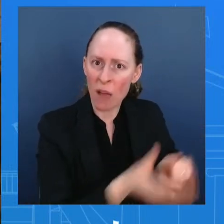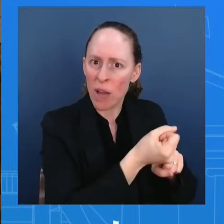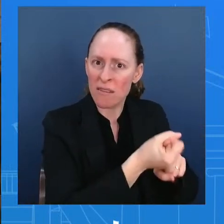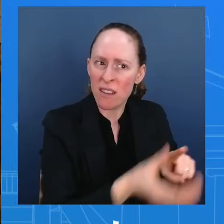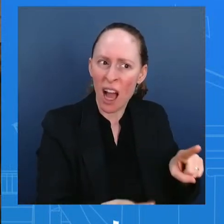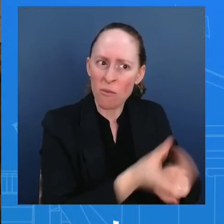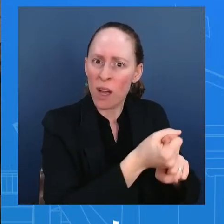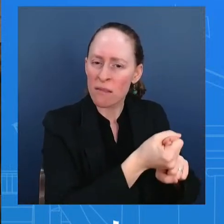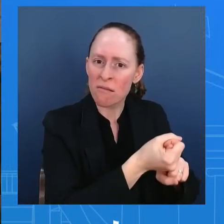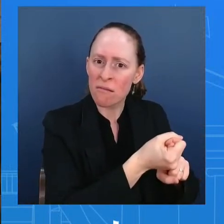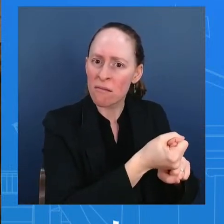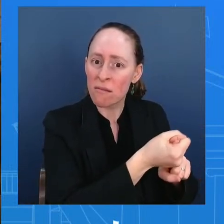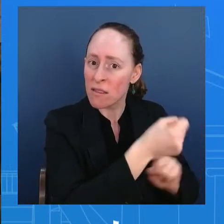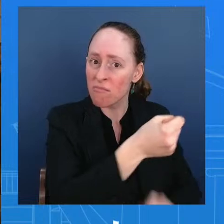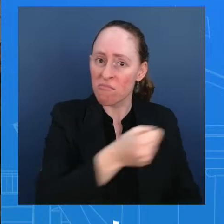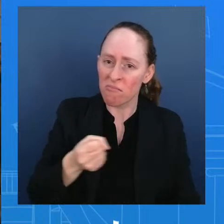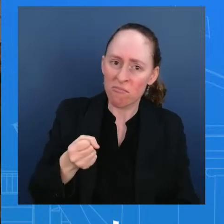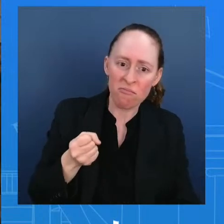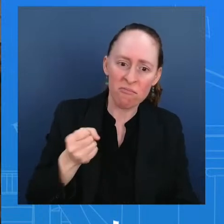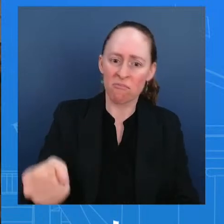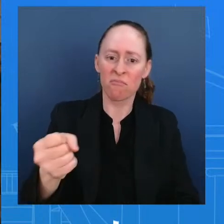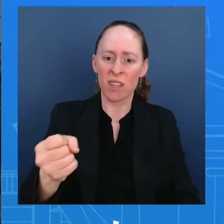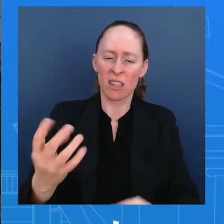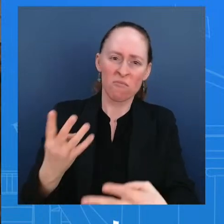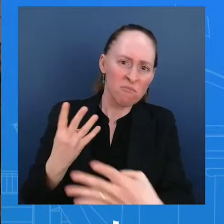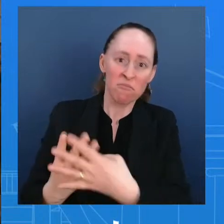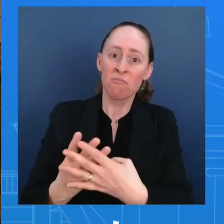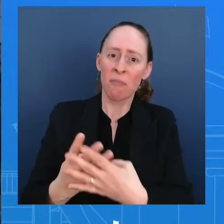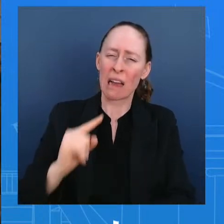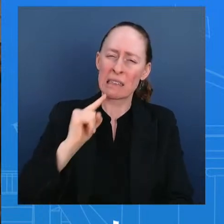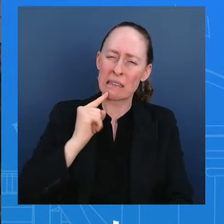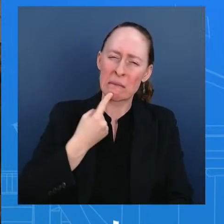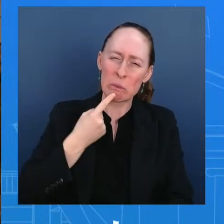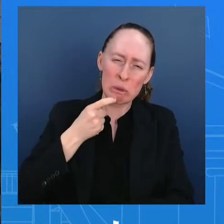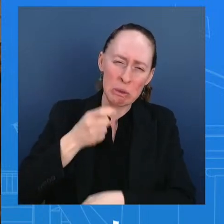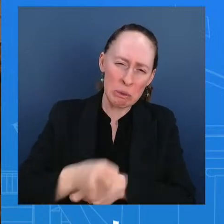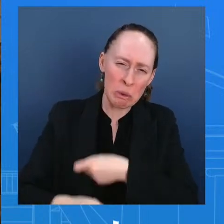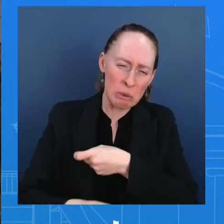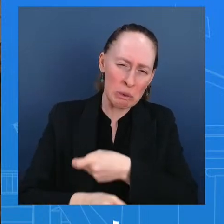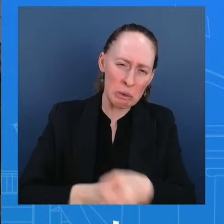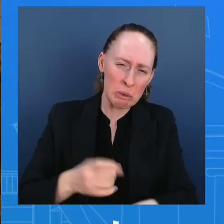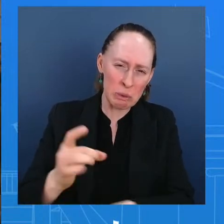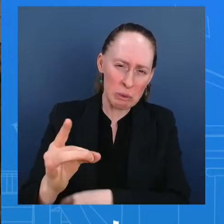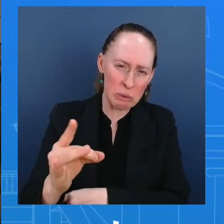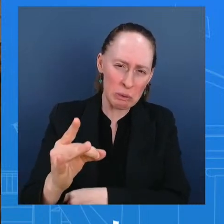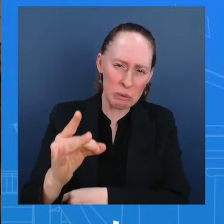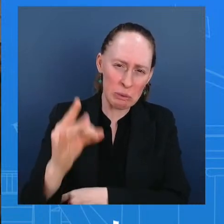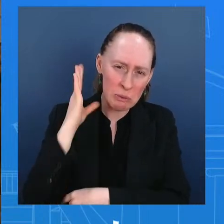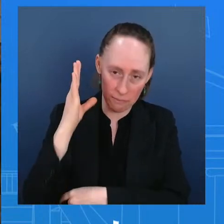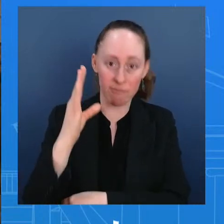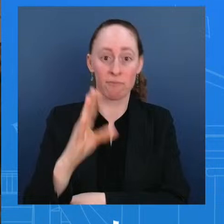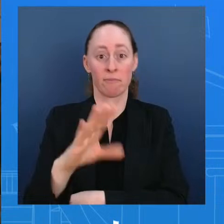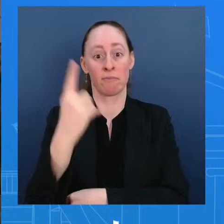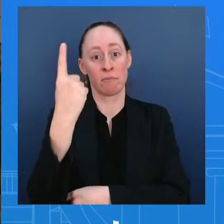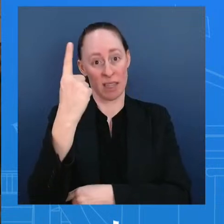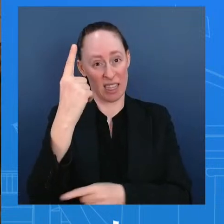On December 27th, Dr. Hussam Abu Safiya -- he is the doctor for Kamal Adwan Hospital -- was arrested.